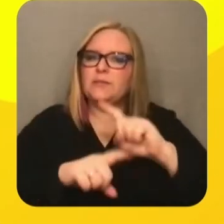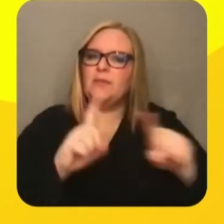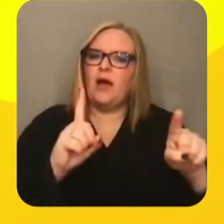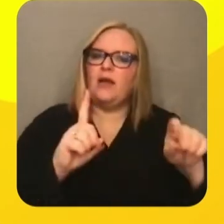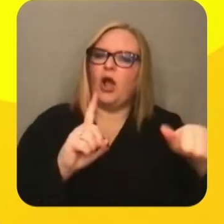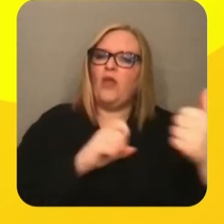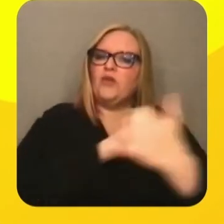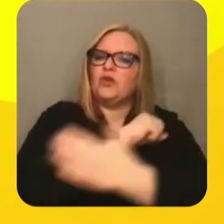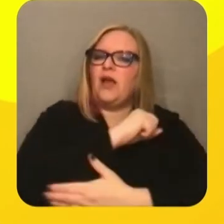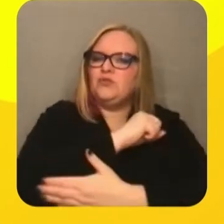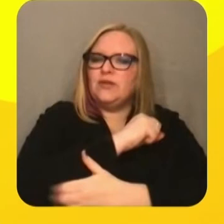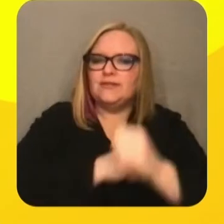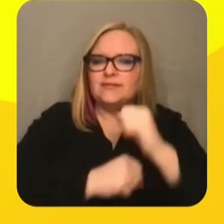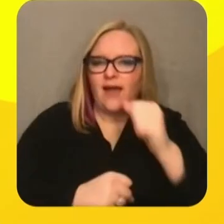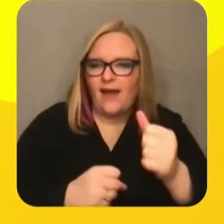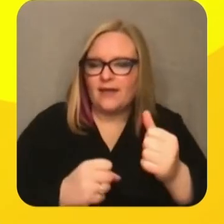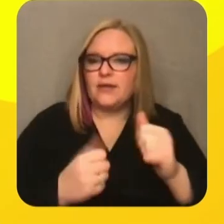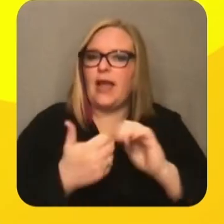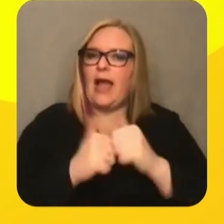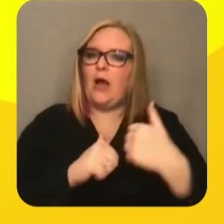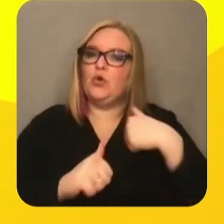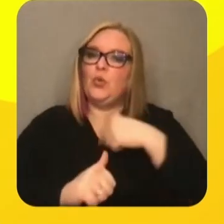So the question is how do we begin to grow that.